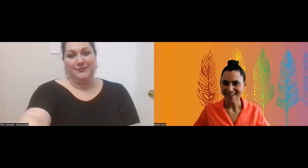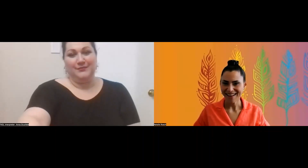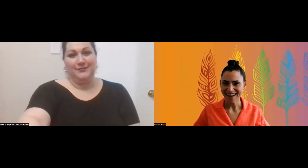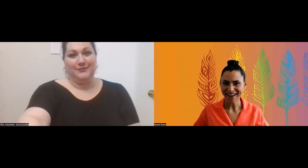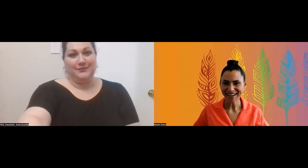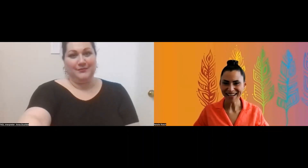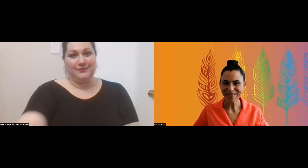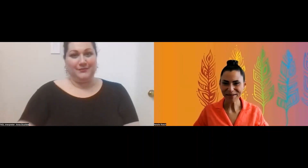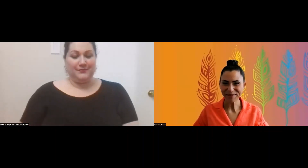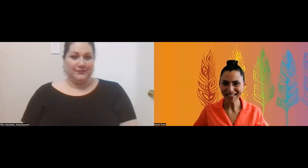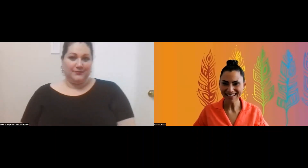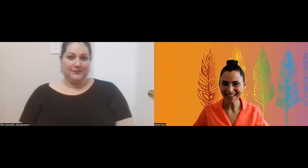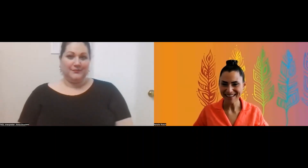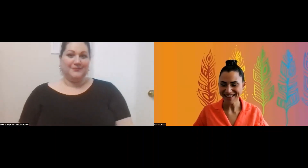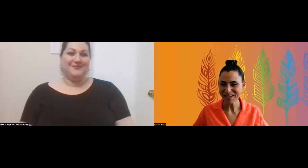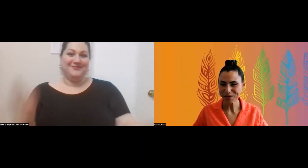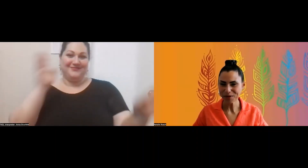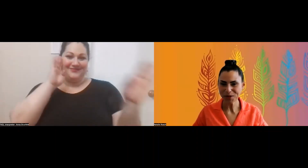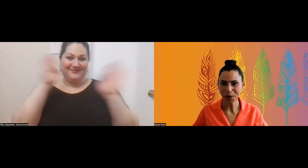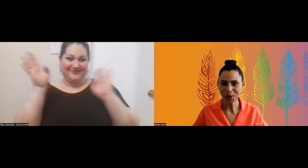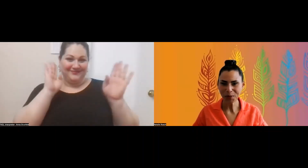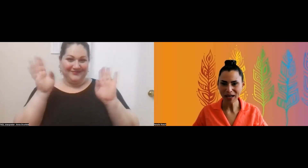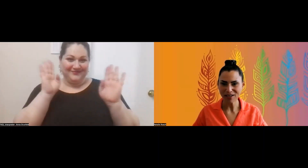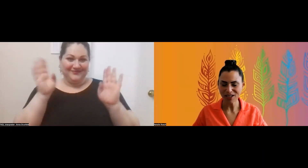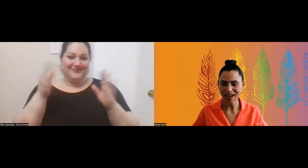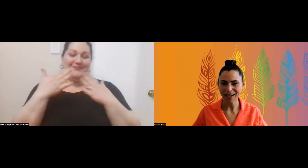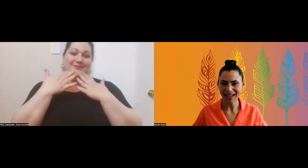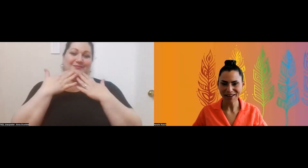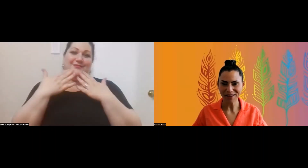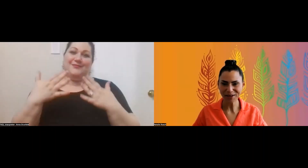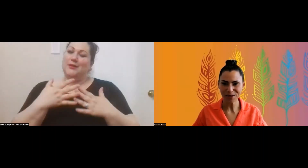Hi everyone. Thank you so much, Heather.